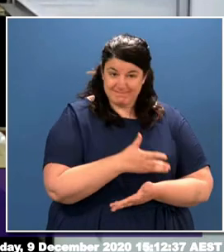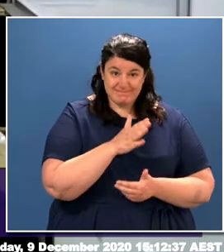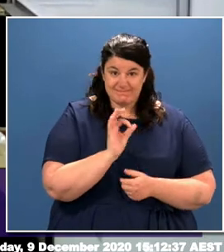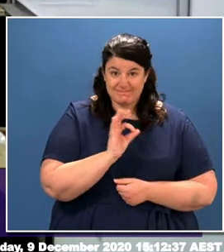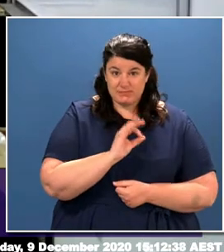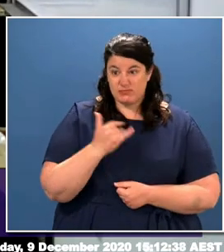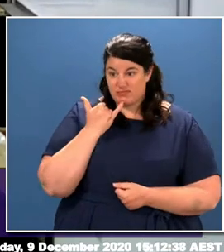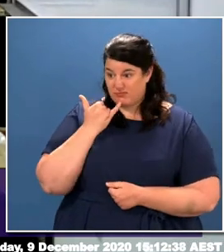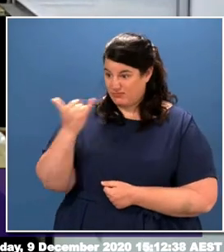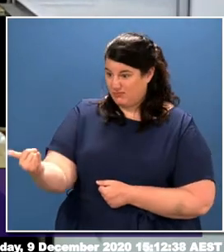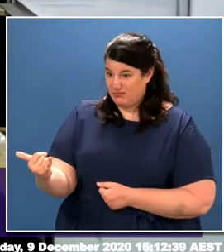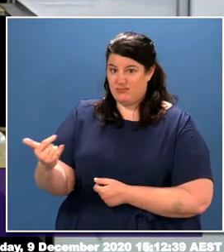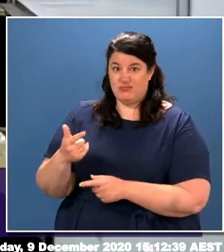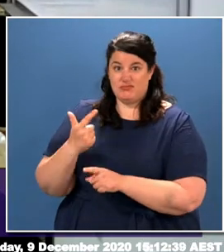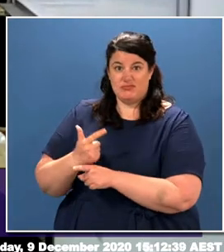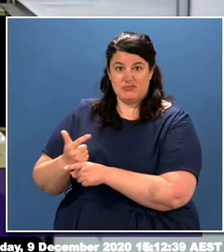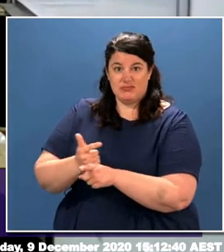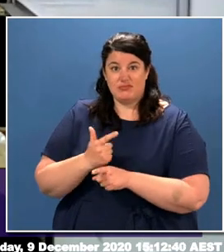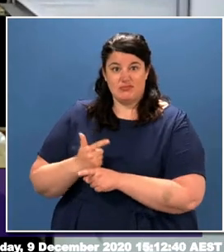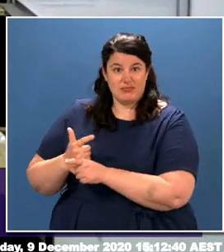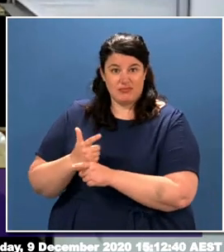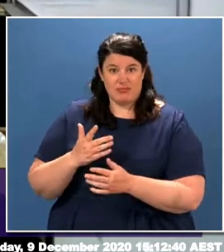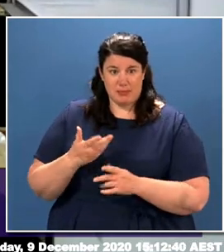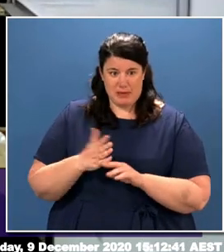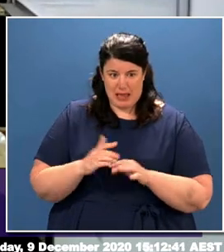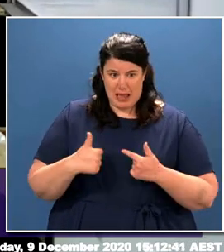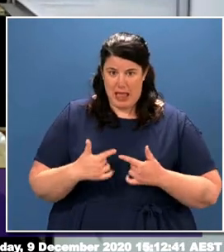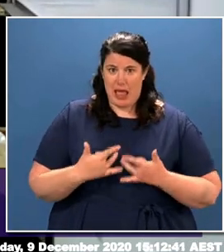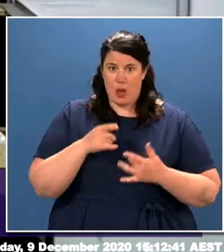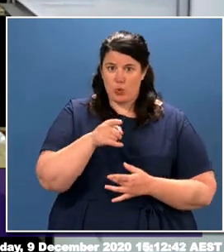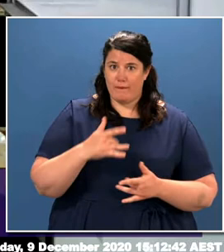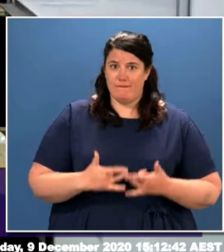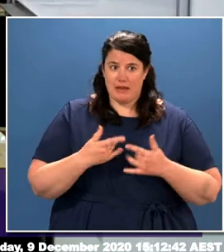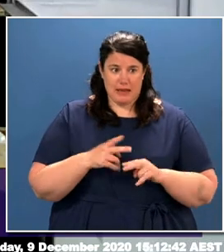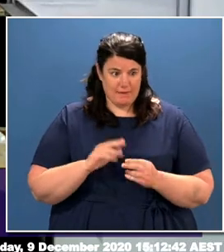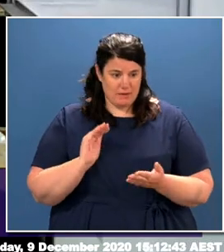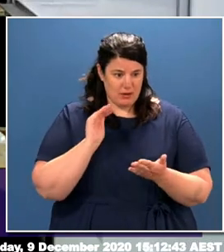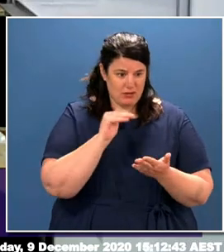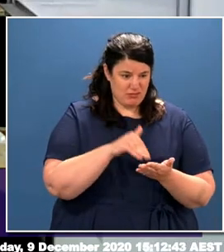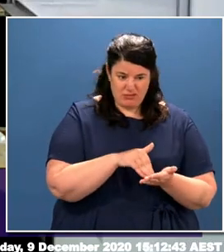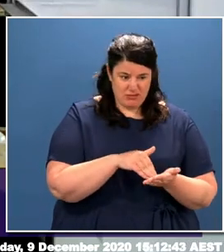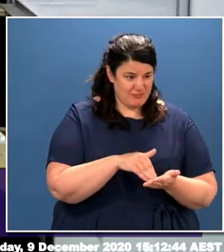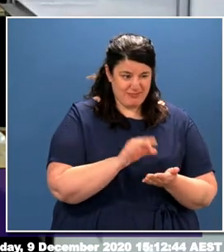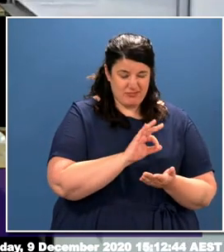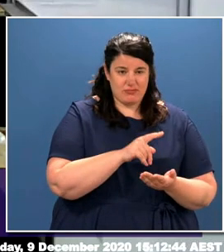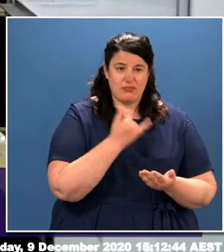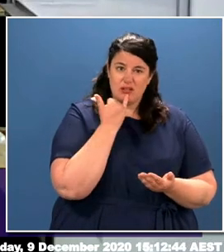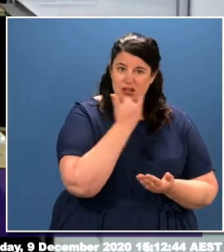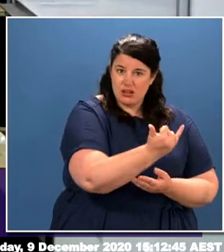I don't know any of us in this room, how we would feel answering those questions let alone the seriousness of what that can determine.